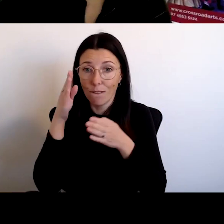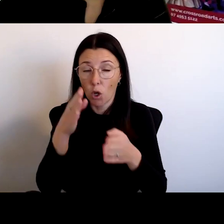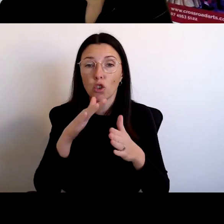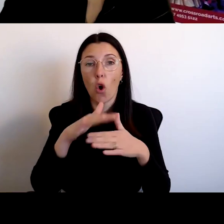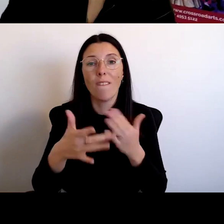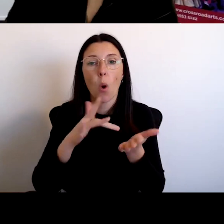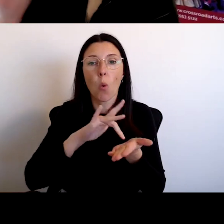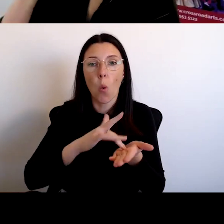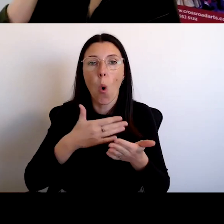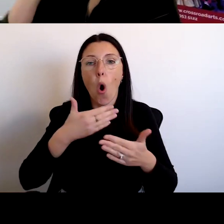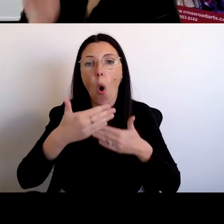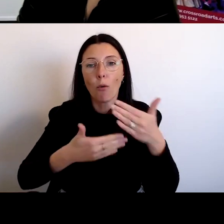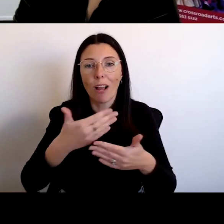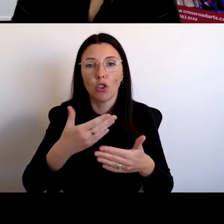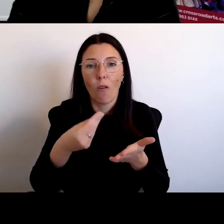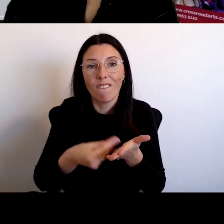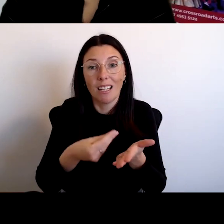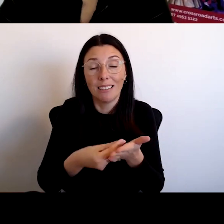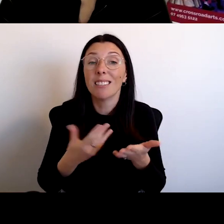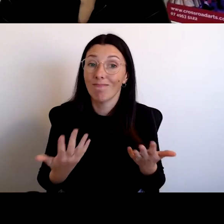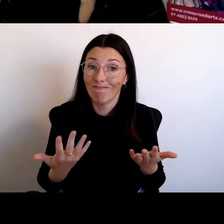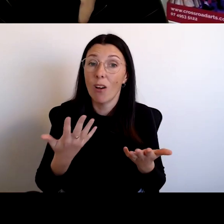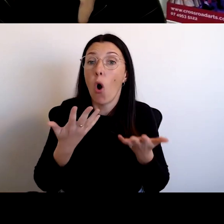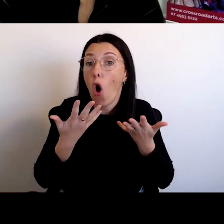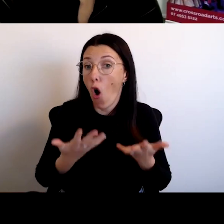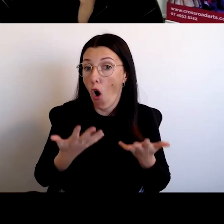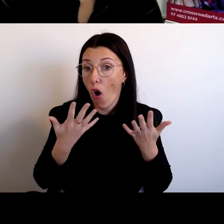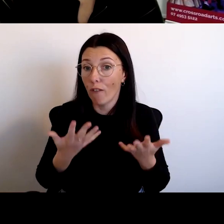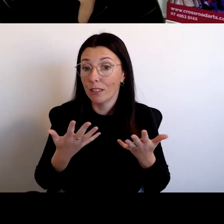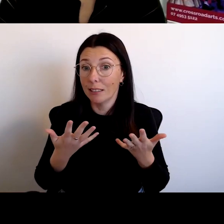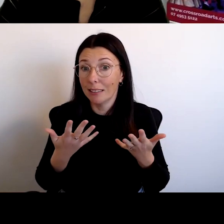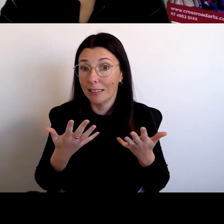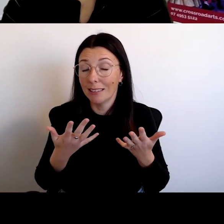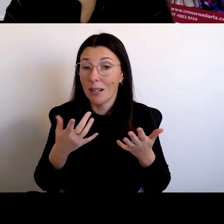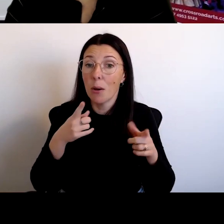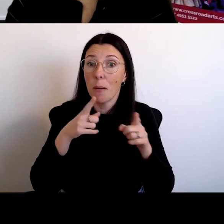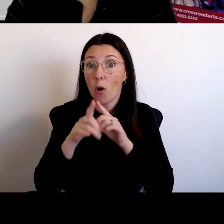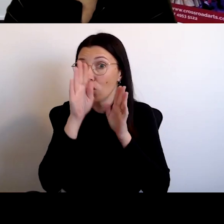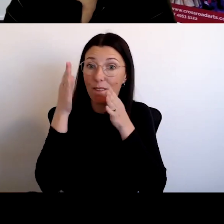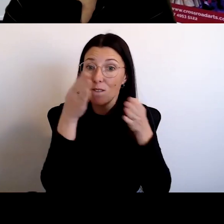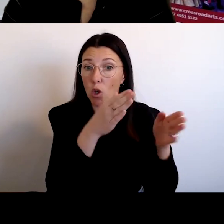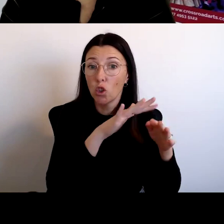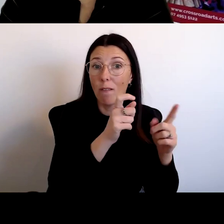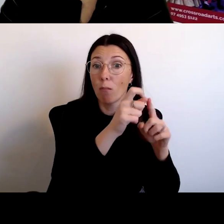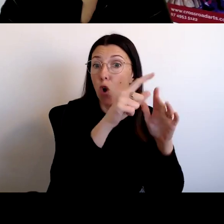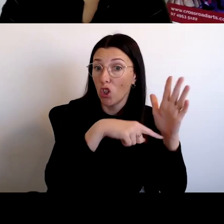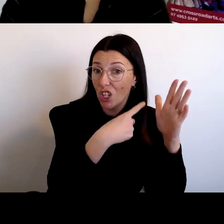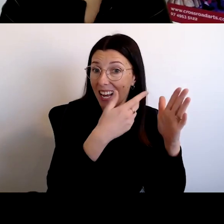often there is a push towards project funding, but what we actually need is operational funding.